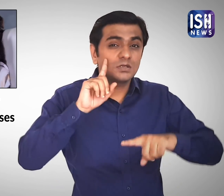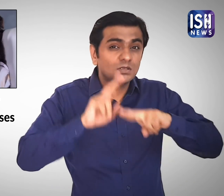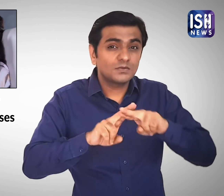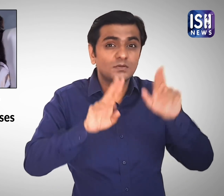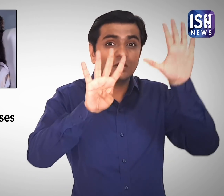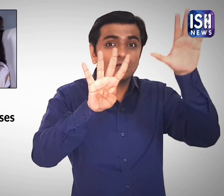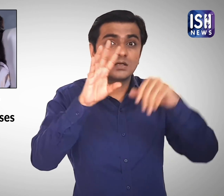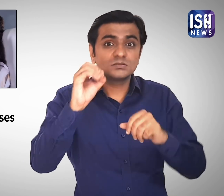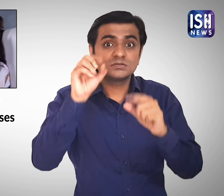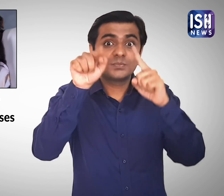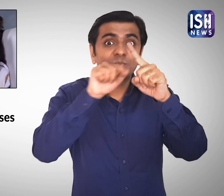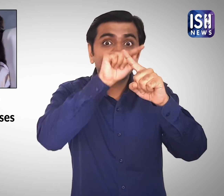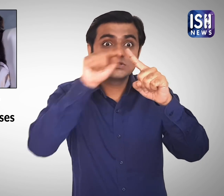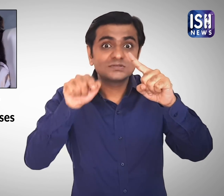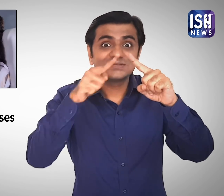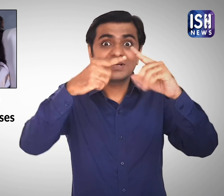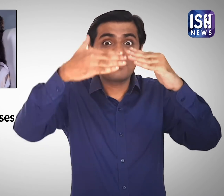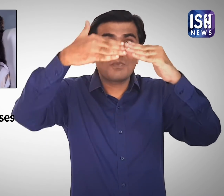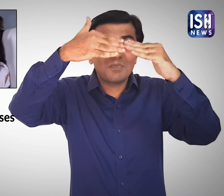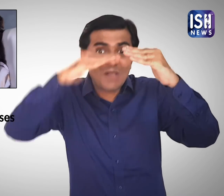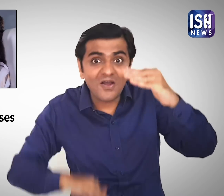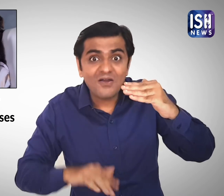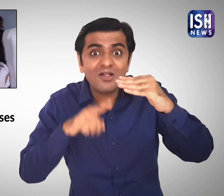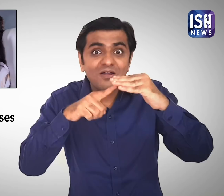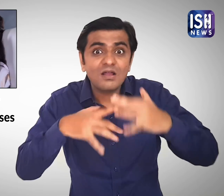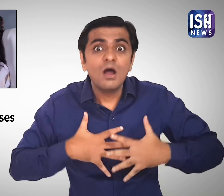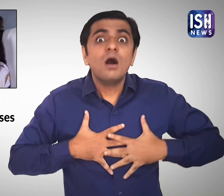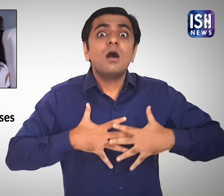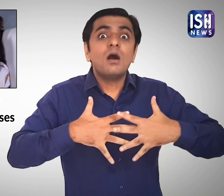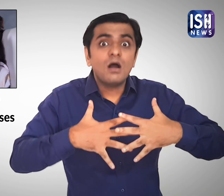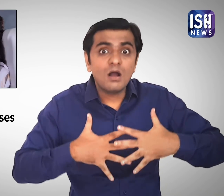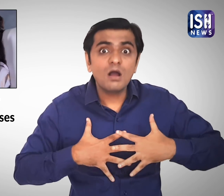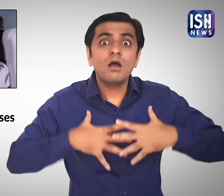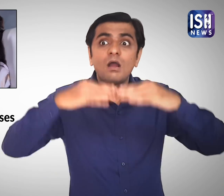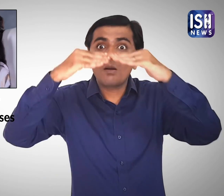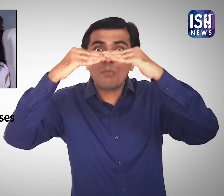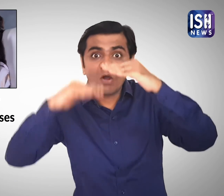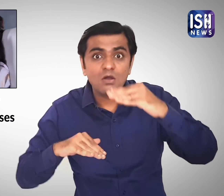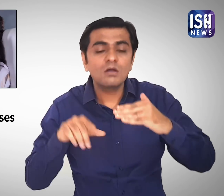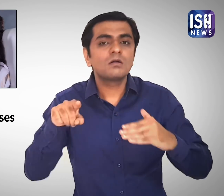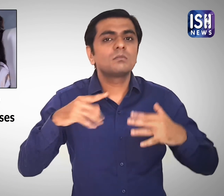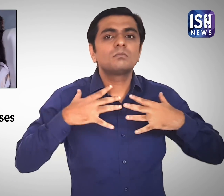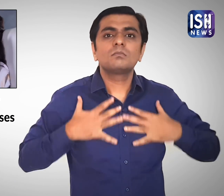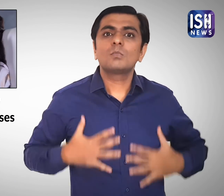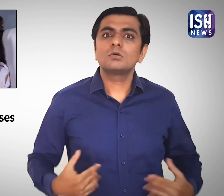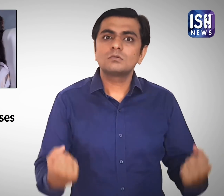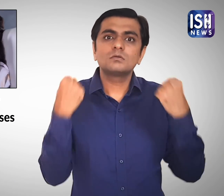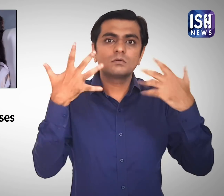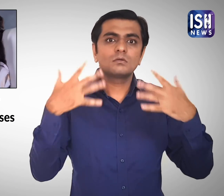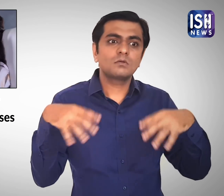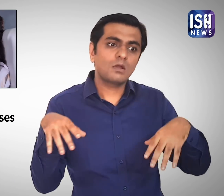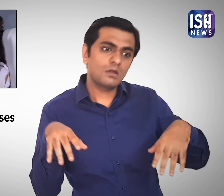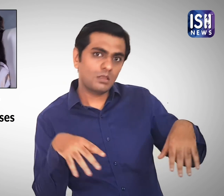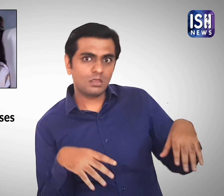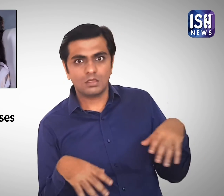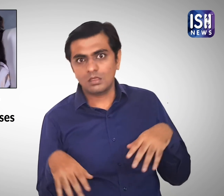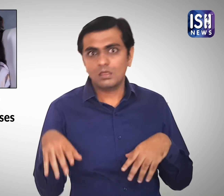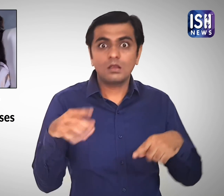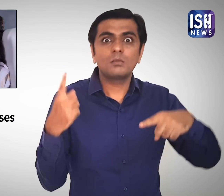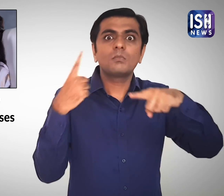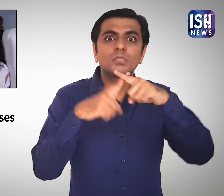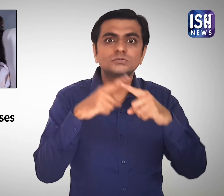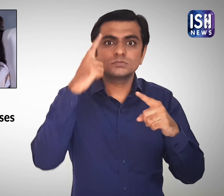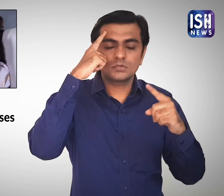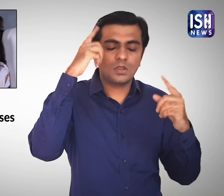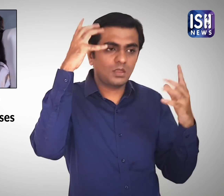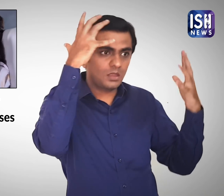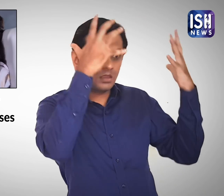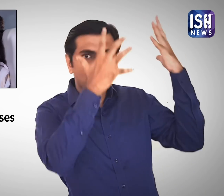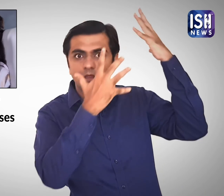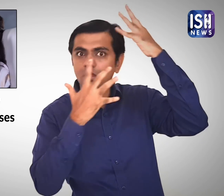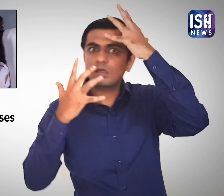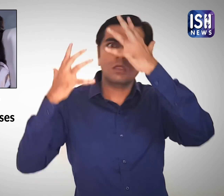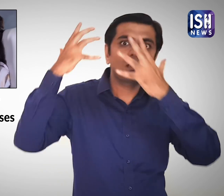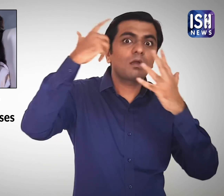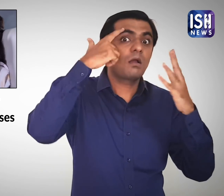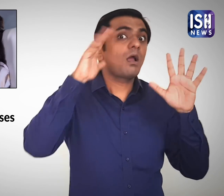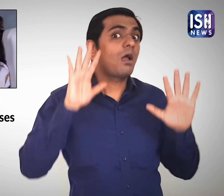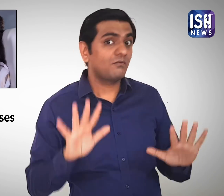If the oxygen levels fall below 90%, patients may have lethargy, confusion, or mental disruption.